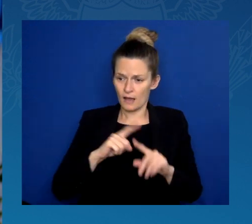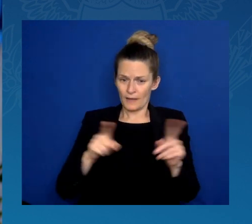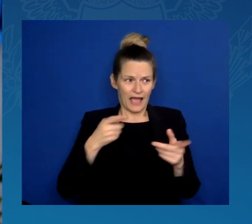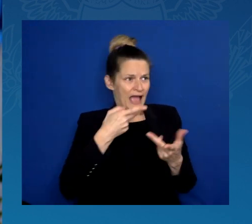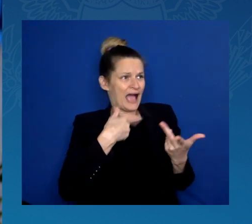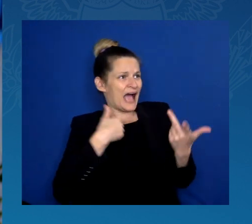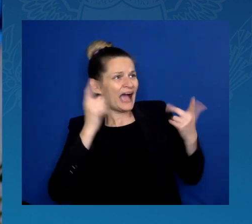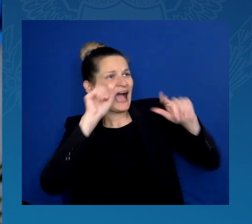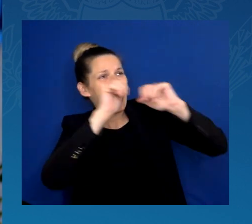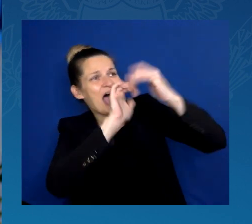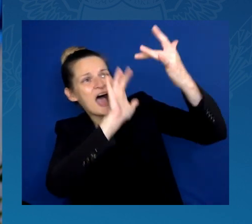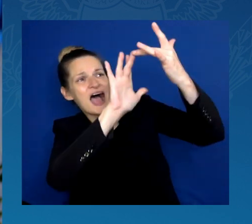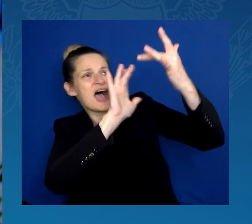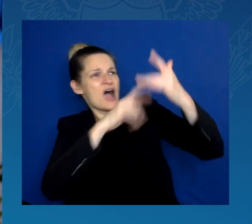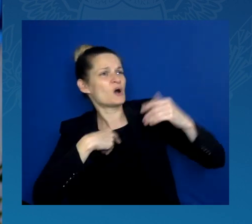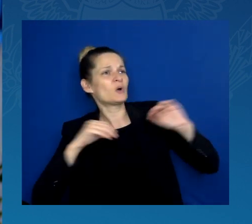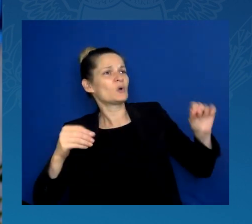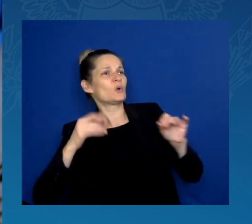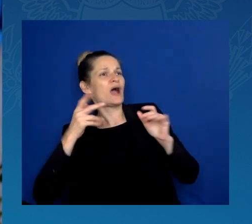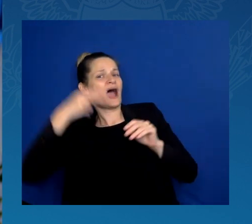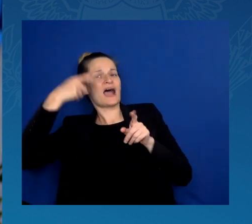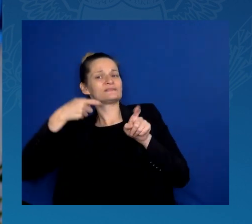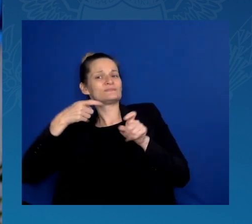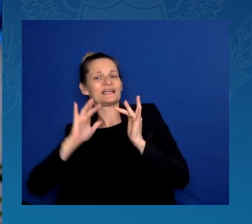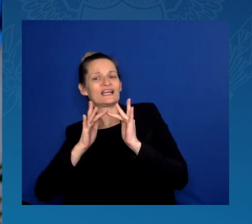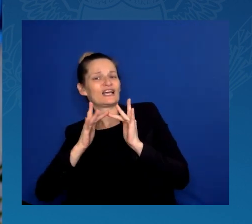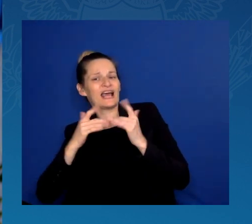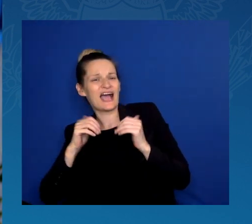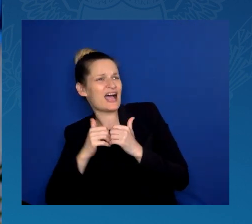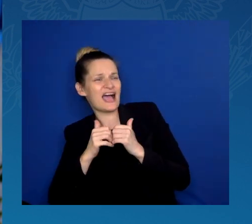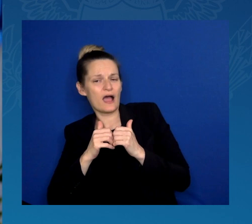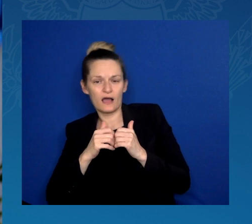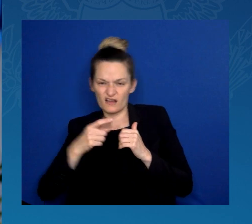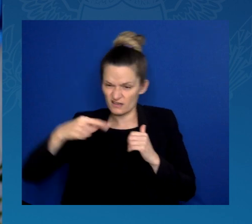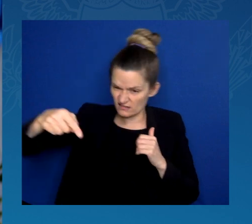Today, USW metal workers in Tyler, Texas,